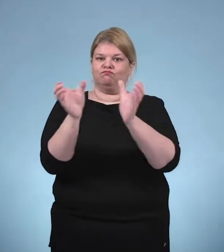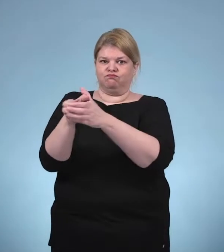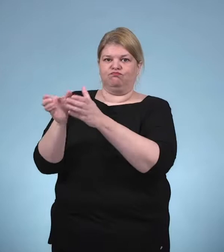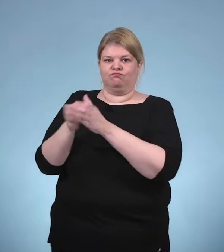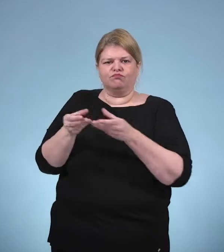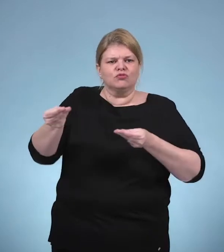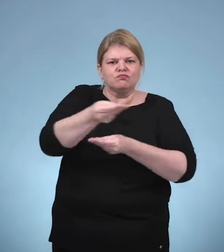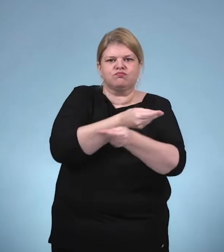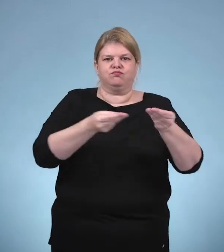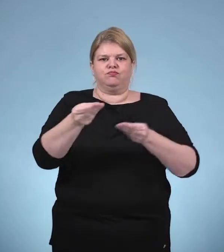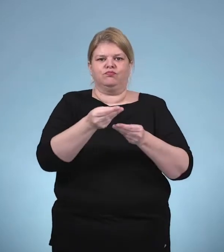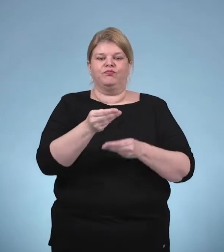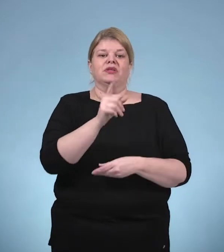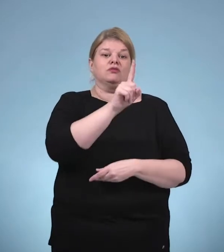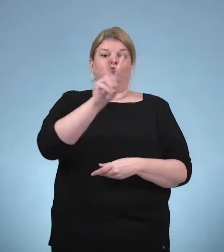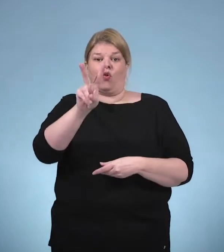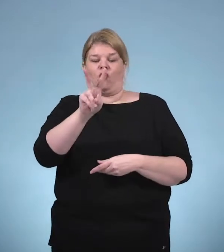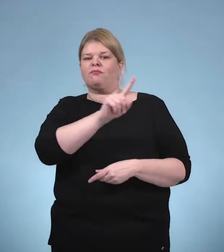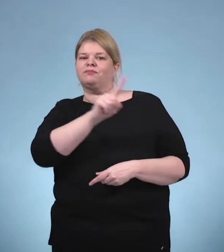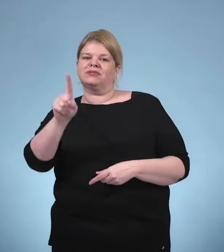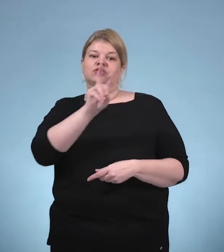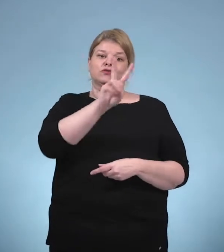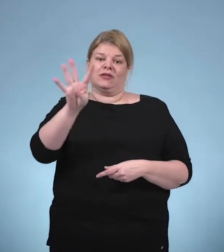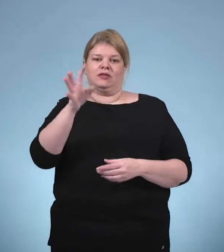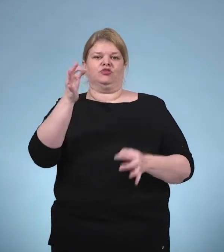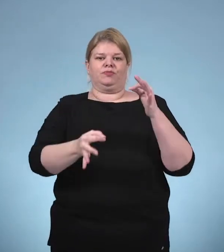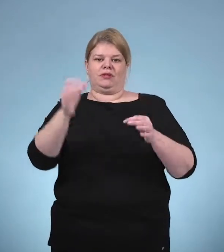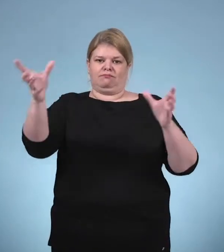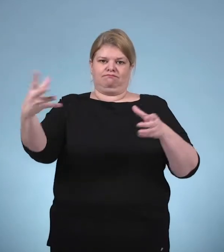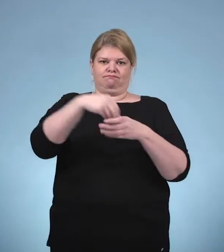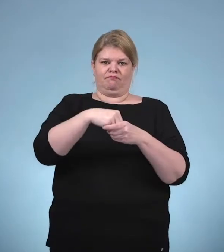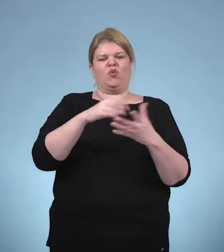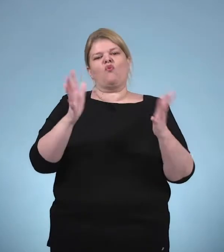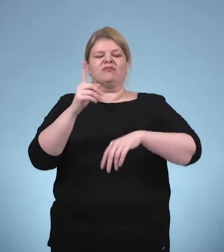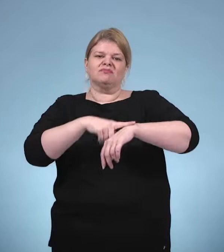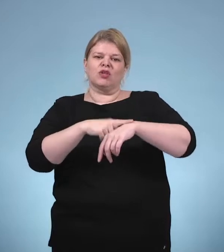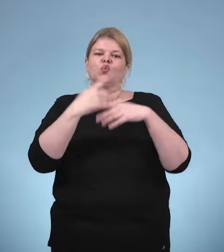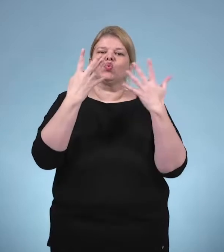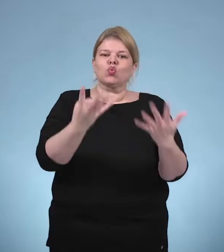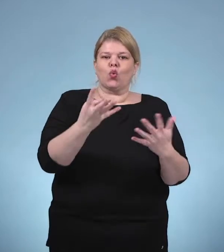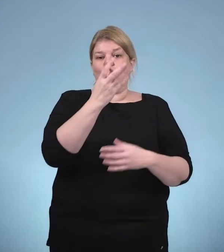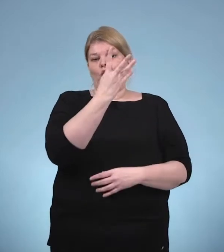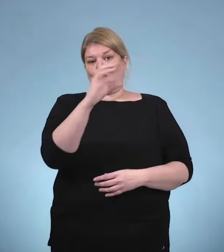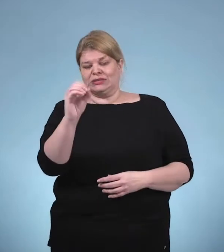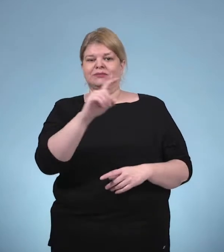This method is suitable for groups from 12 to 24 participants, and it takes about 90 to 120 minutes.